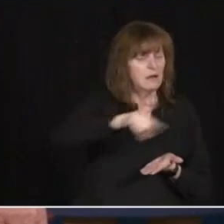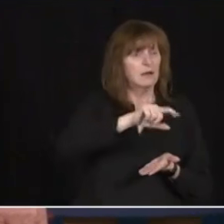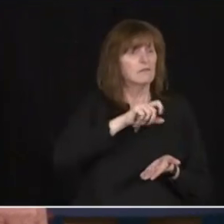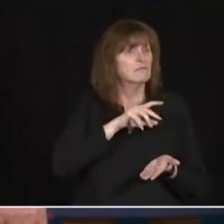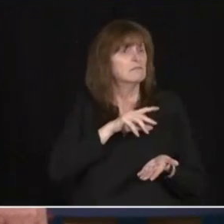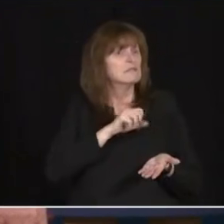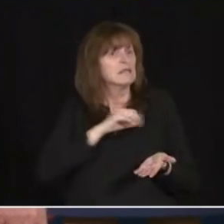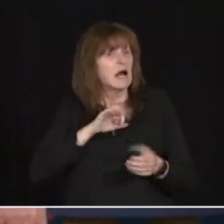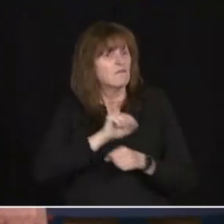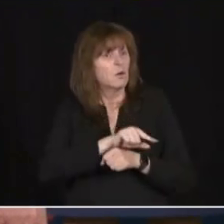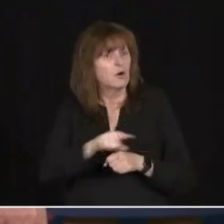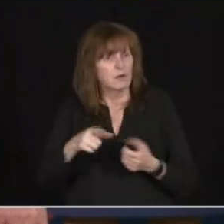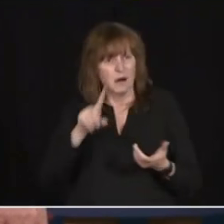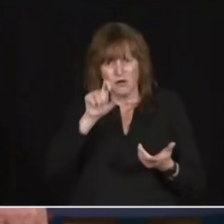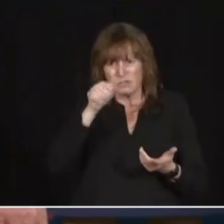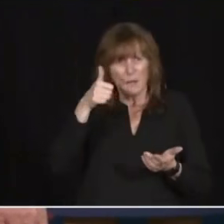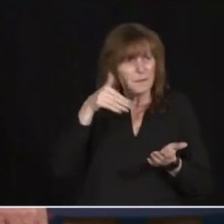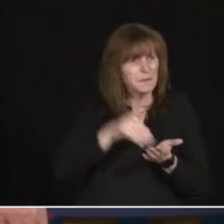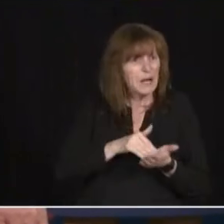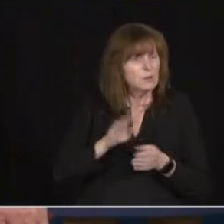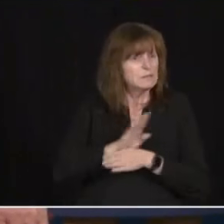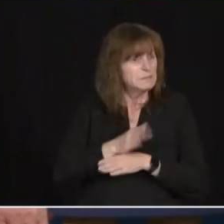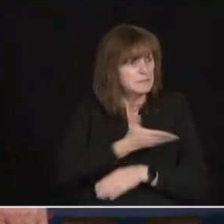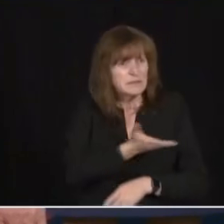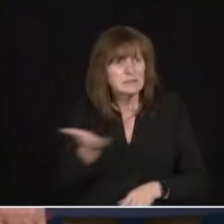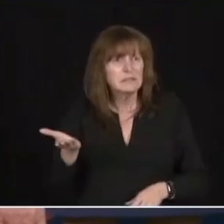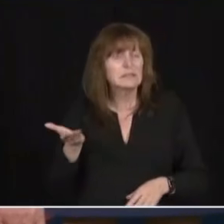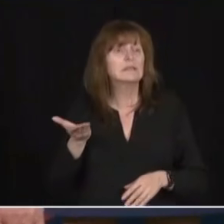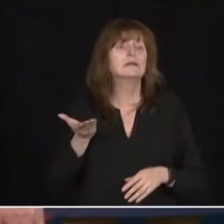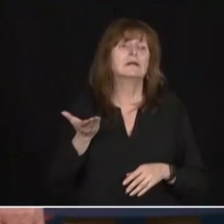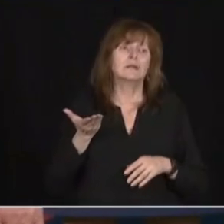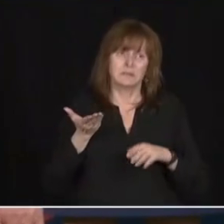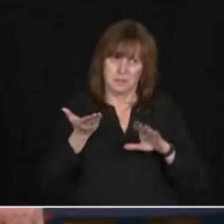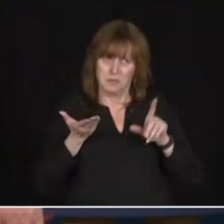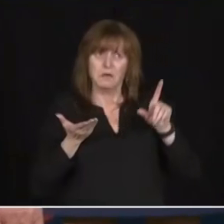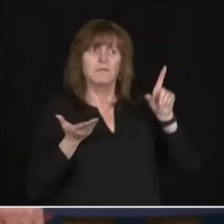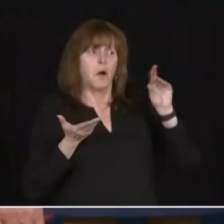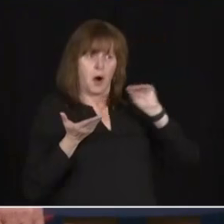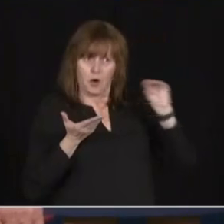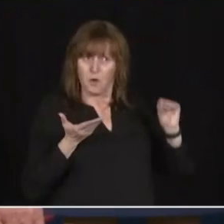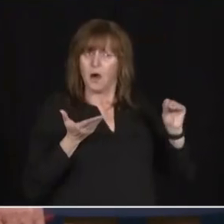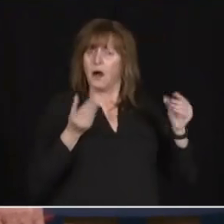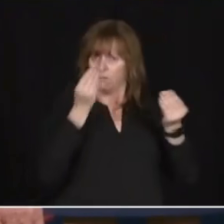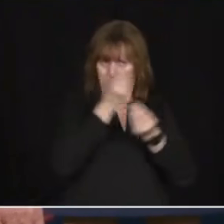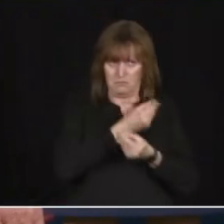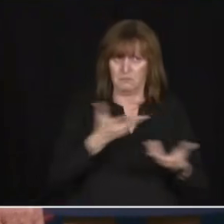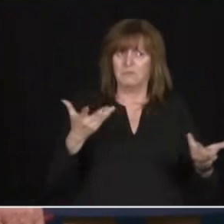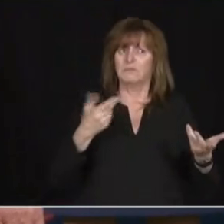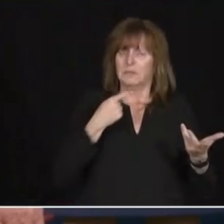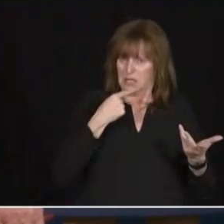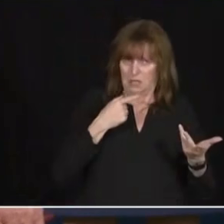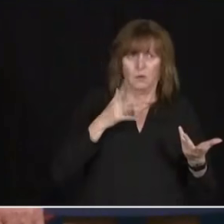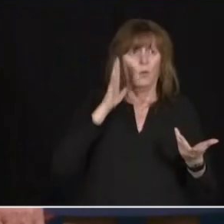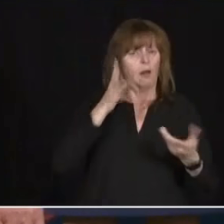that have now, as of the numbers given this morning by the President of the Treasury board, being part of that